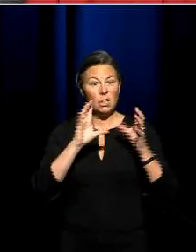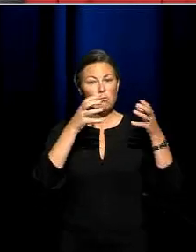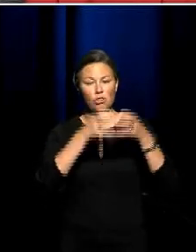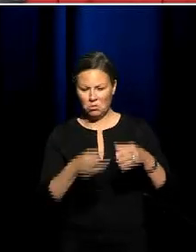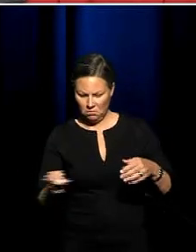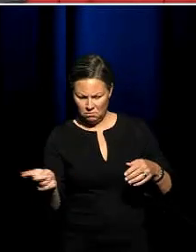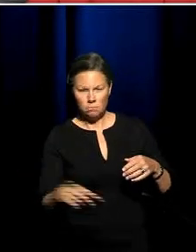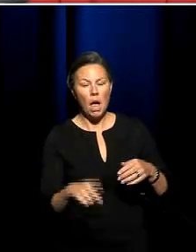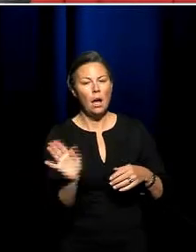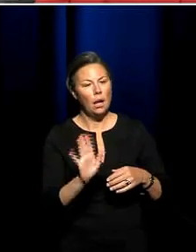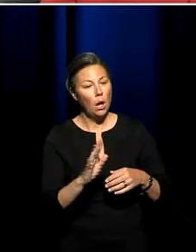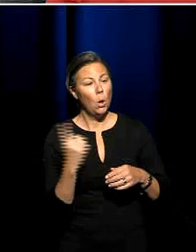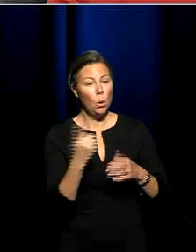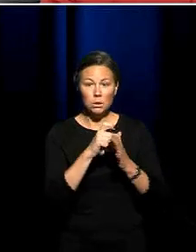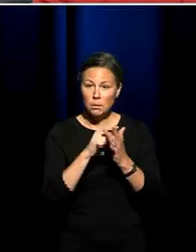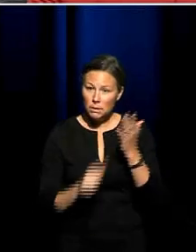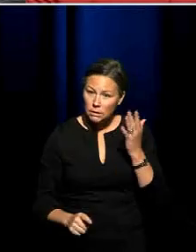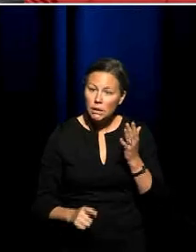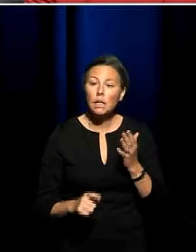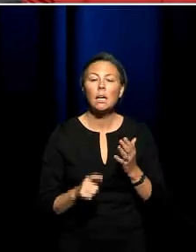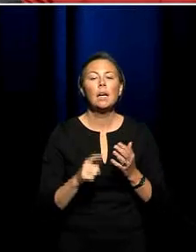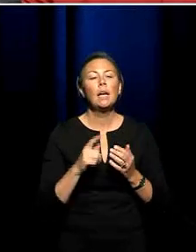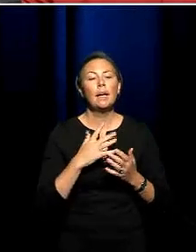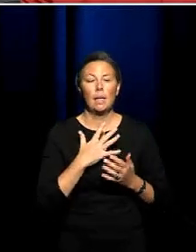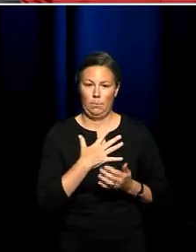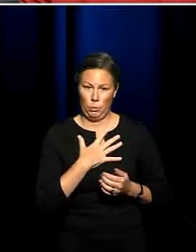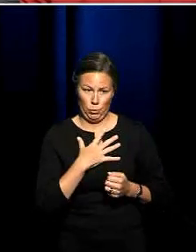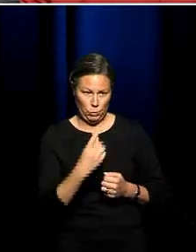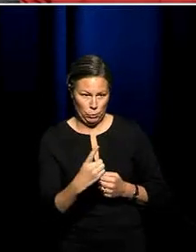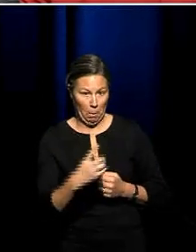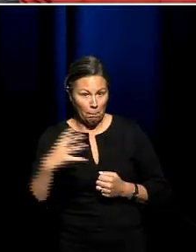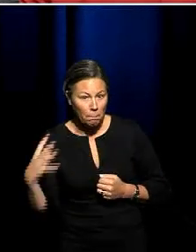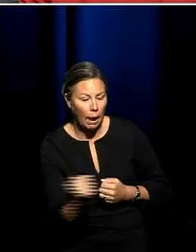and with appropriate support. Each Royal Commission is established under its own